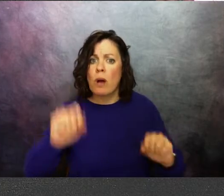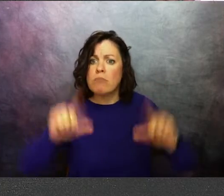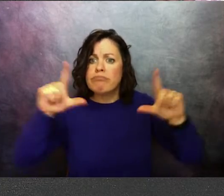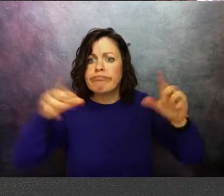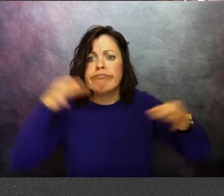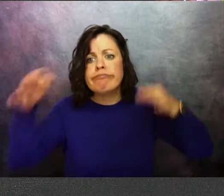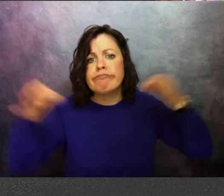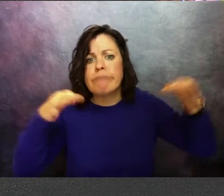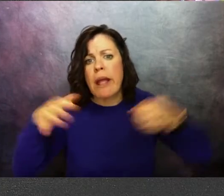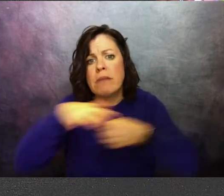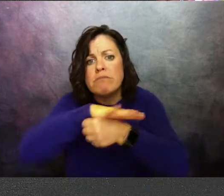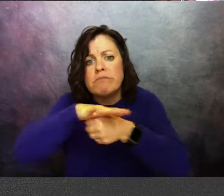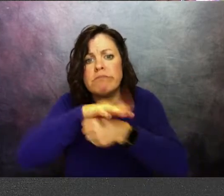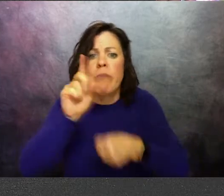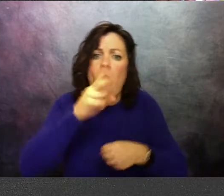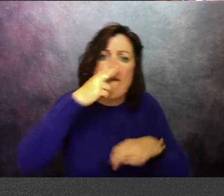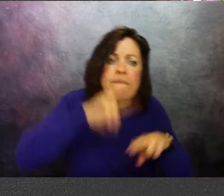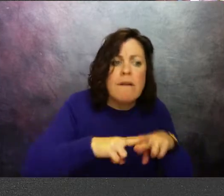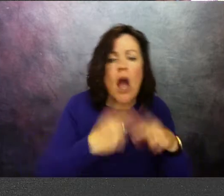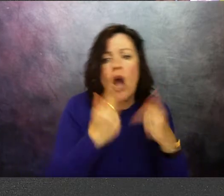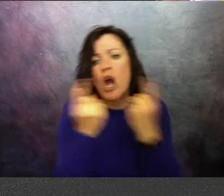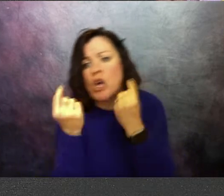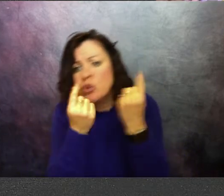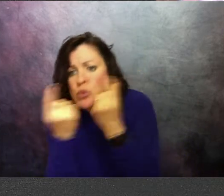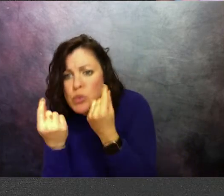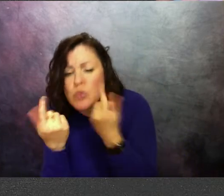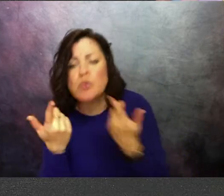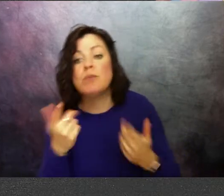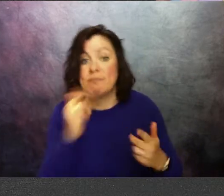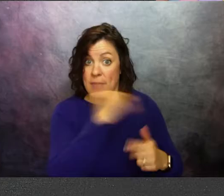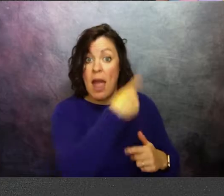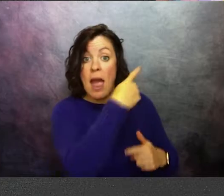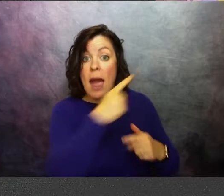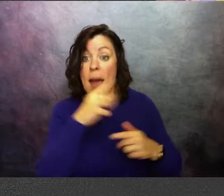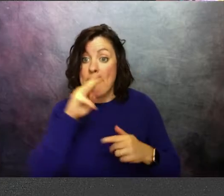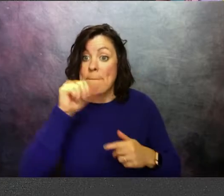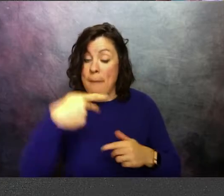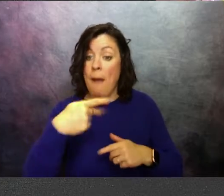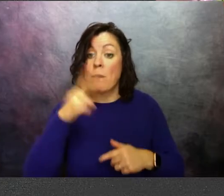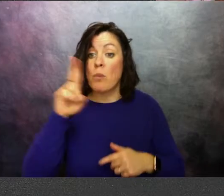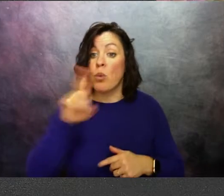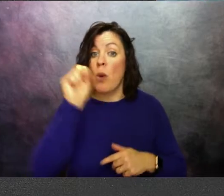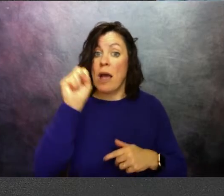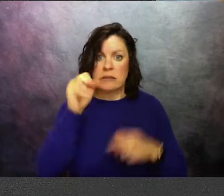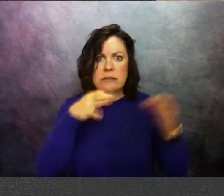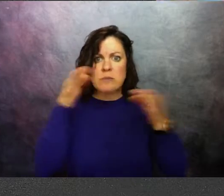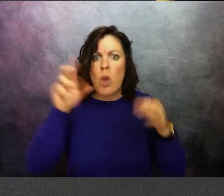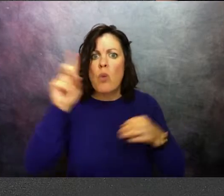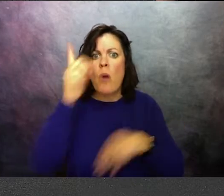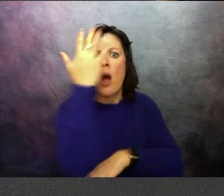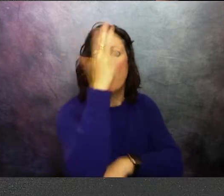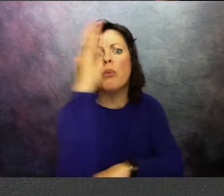different things you could find. This is a map of the United States and it tells about national parks that you might find.